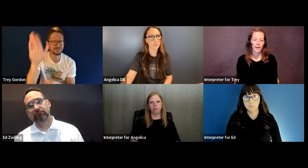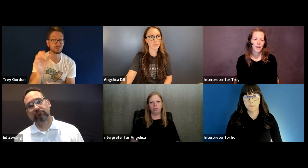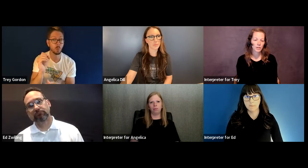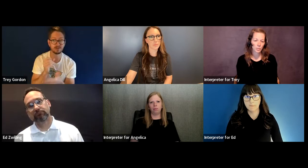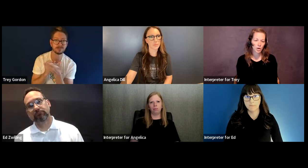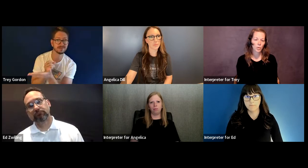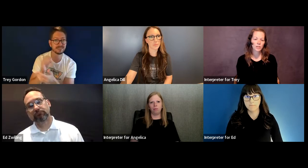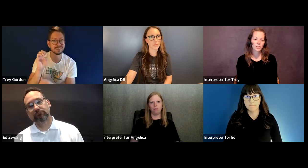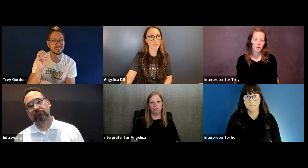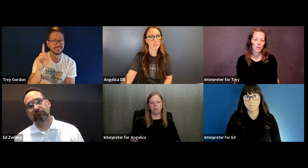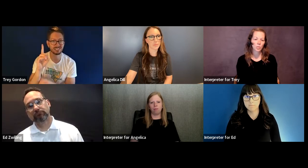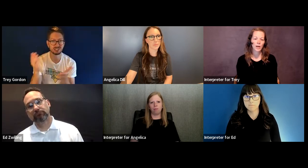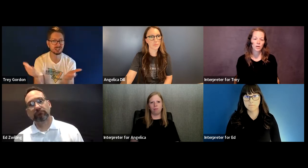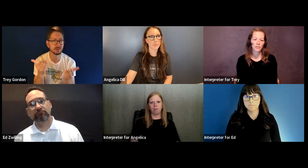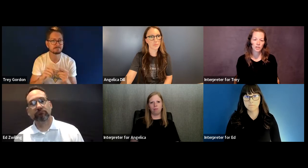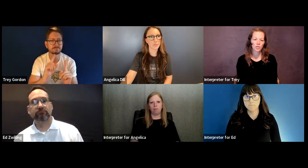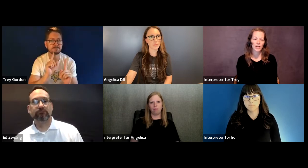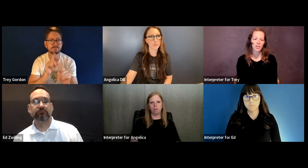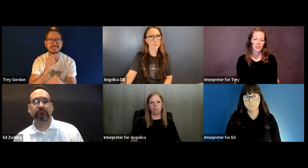i just want to know what is a what is a way are different strategies